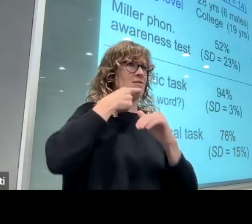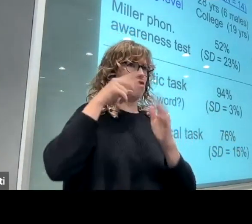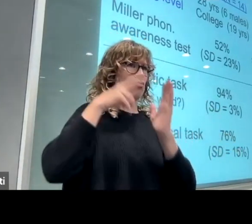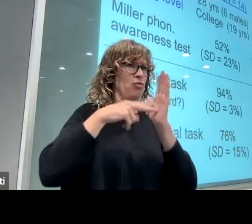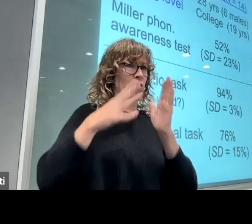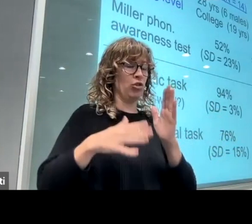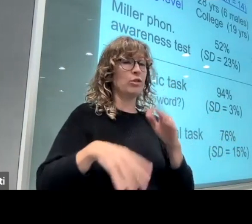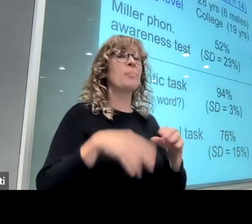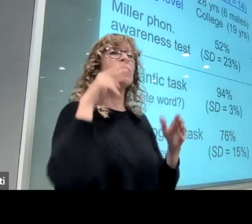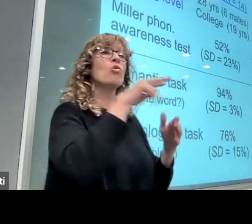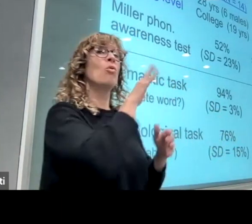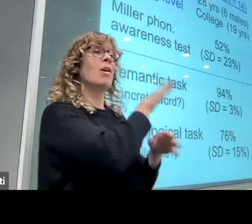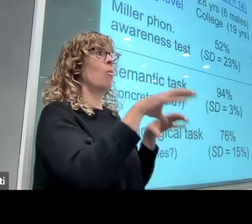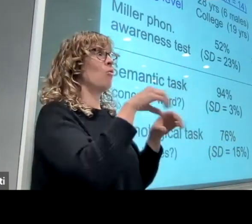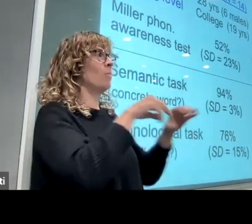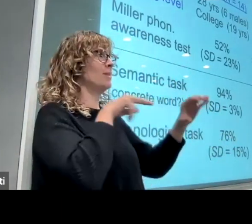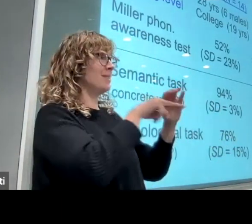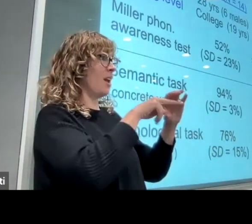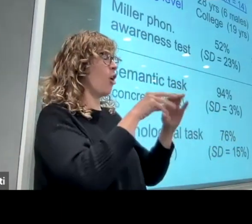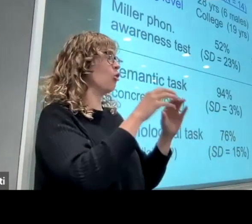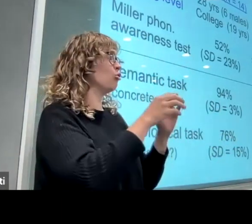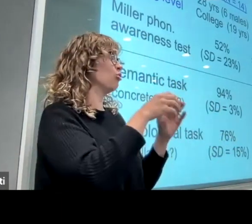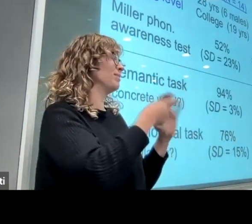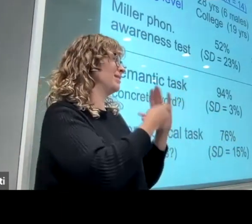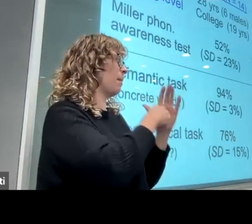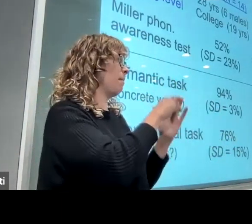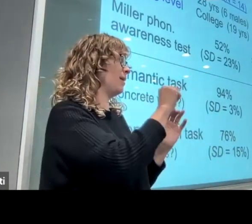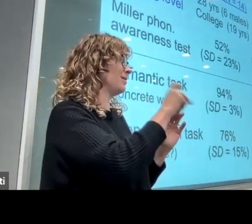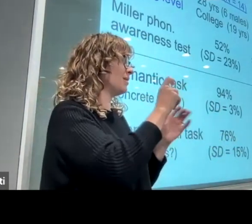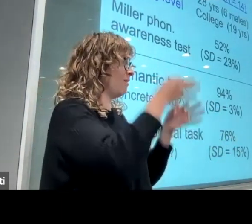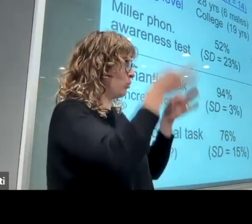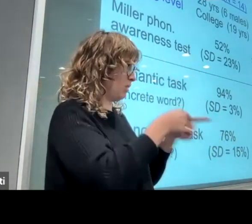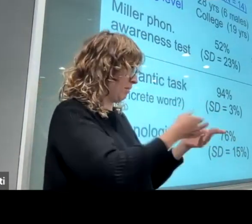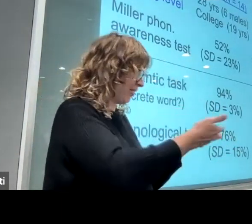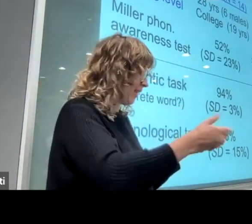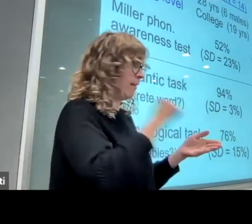and on the phonological task. Our still readers also outperformed the less skilled readers.